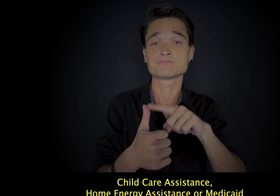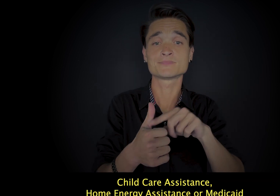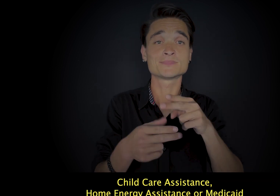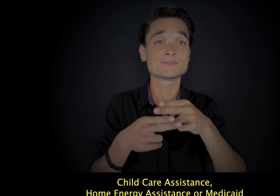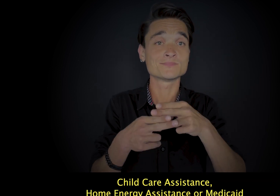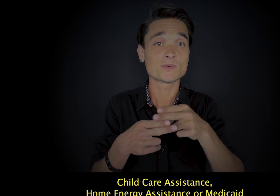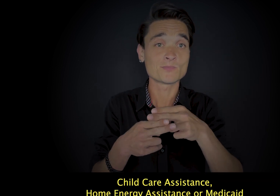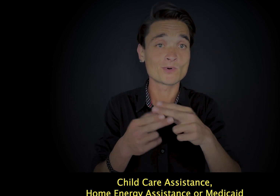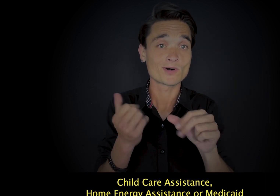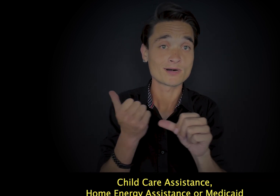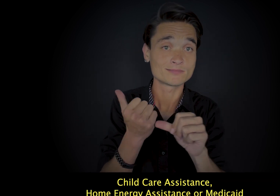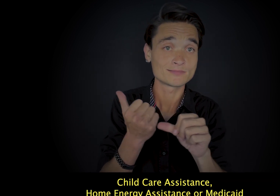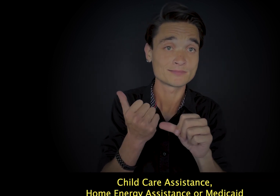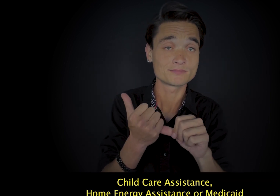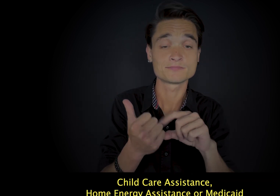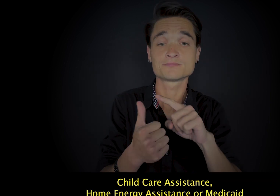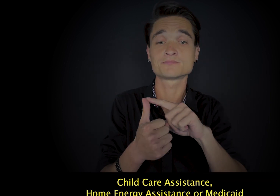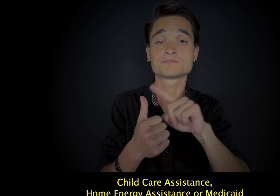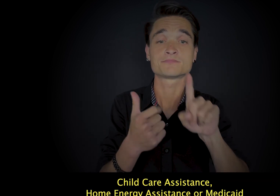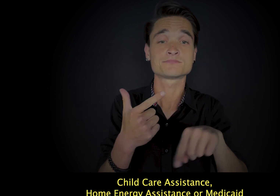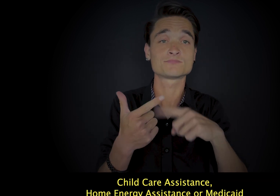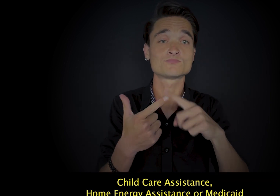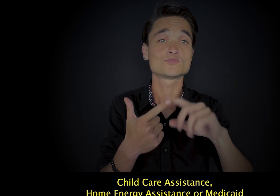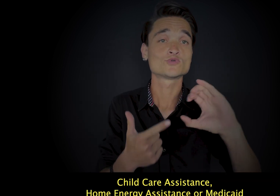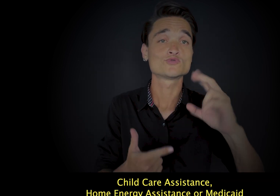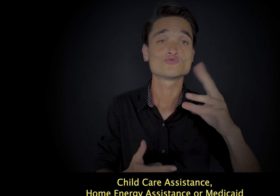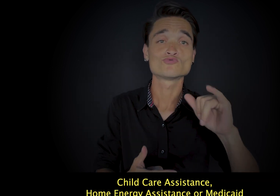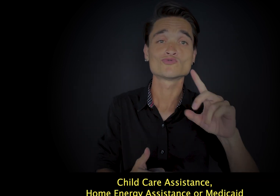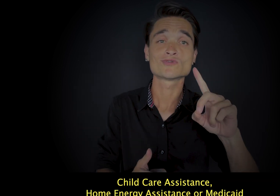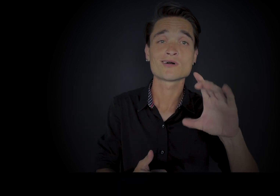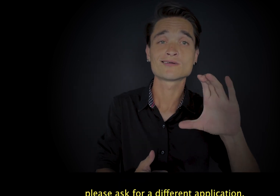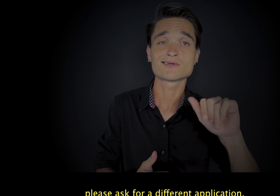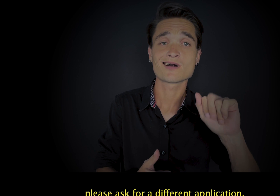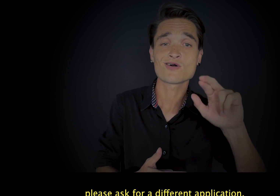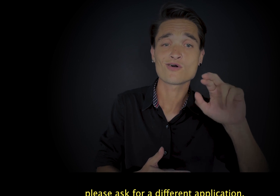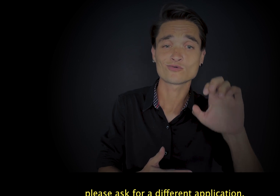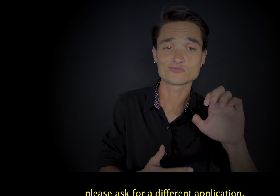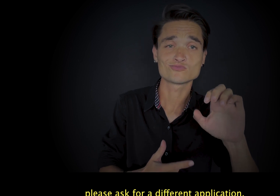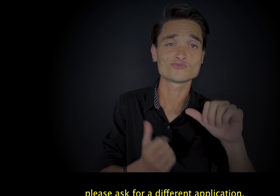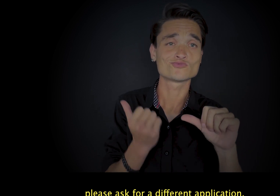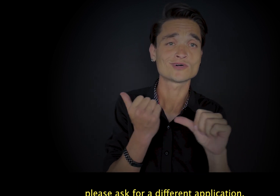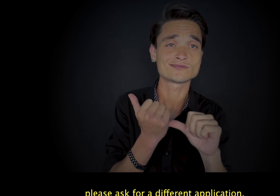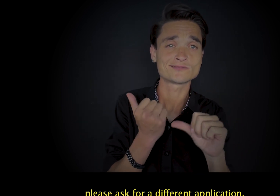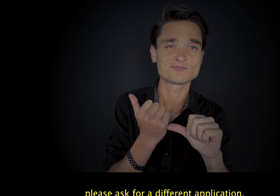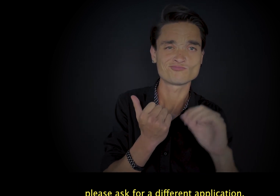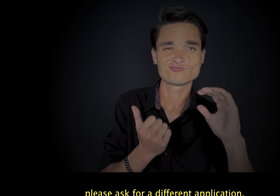Child Care Assistance, Home Energy Assistance or Medicaid please ask for a different application.